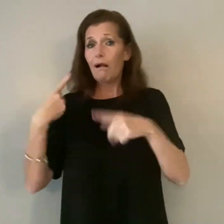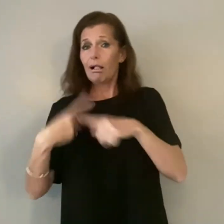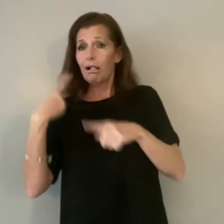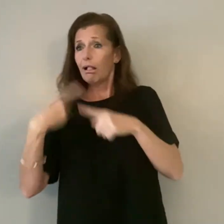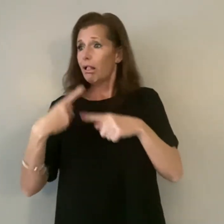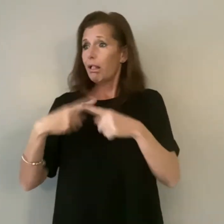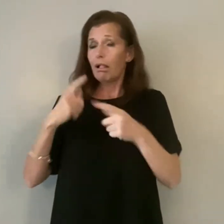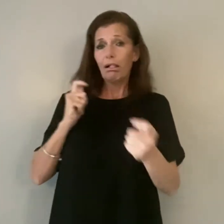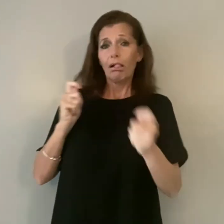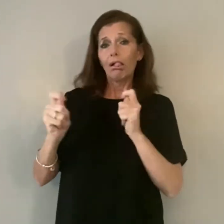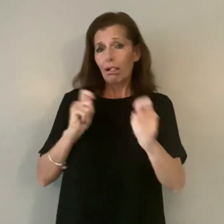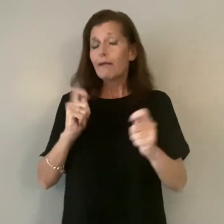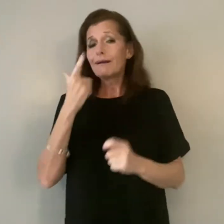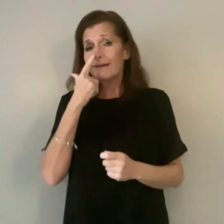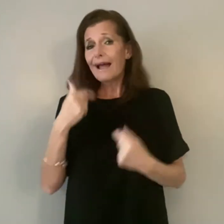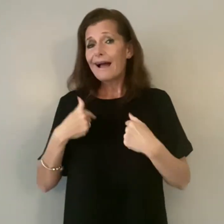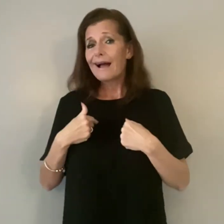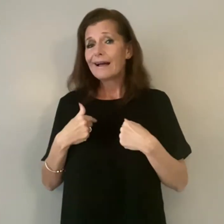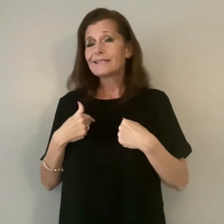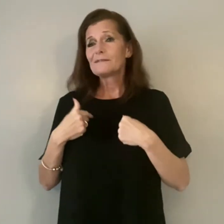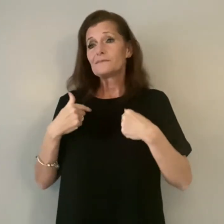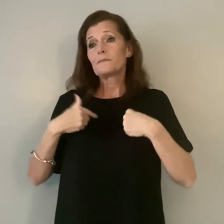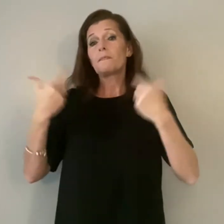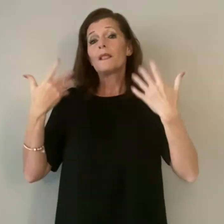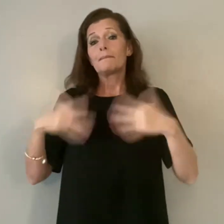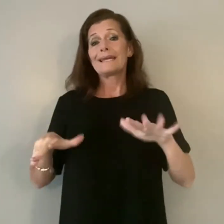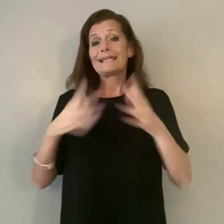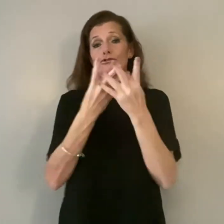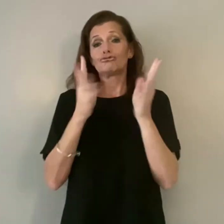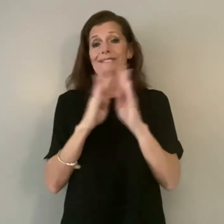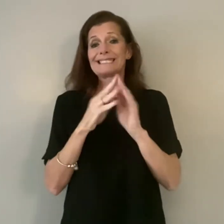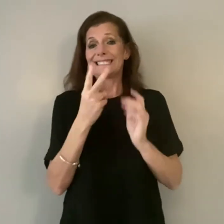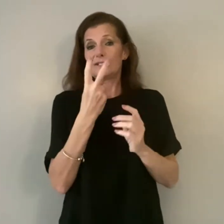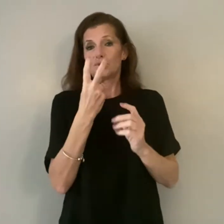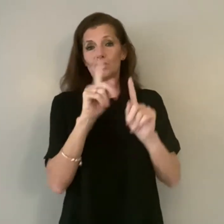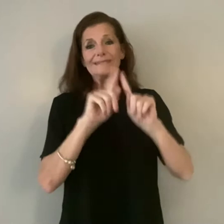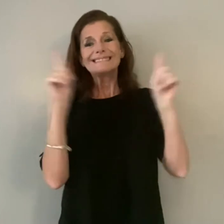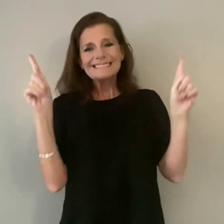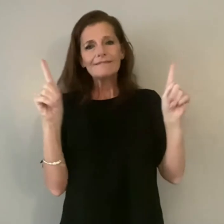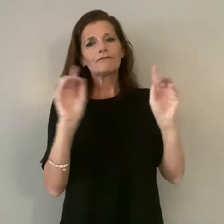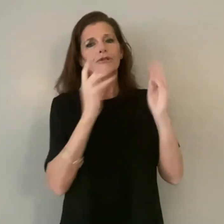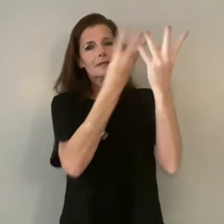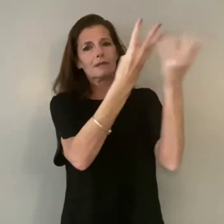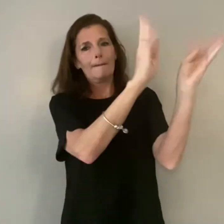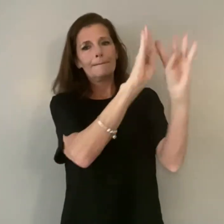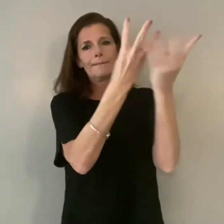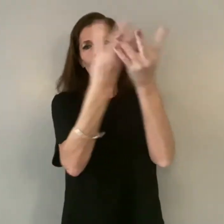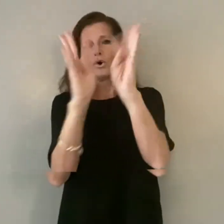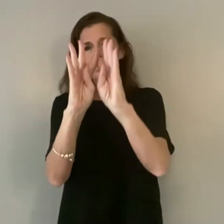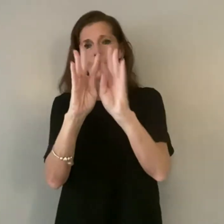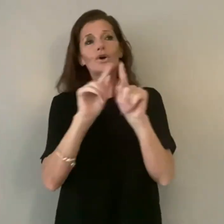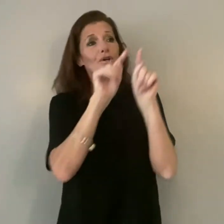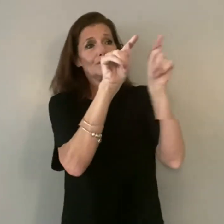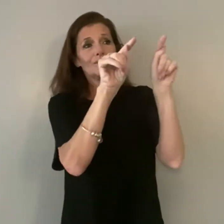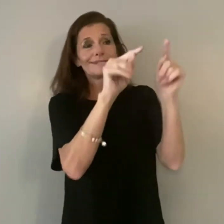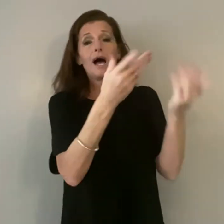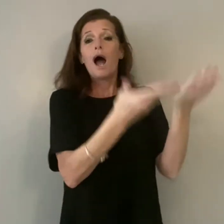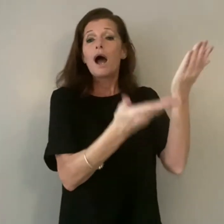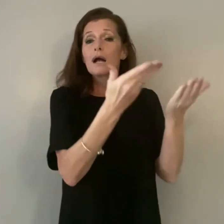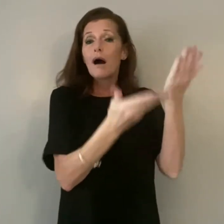We're nimble, we're agile and by the experience as a trustee on two other boards and compromise on,